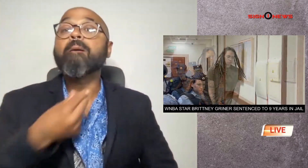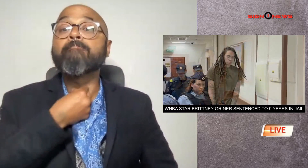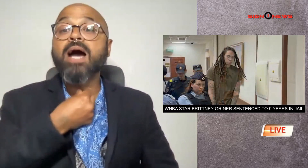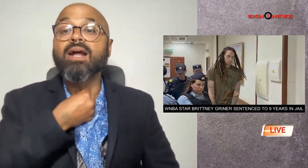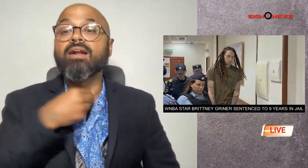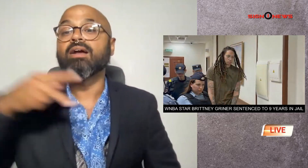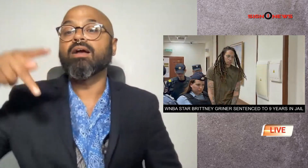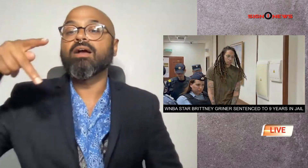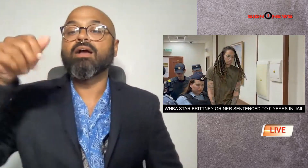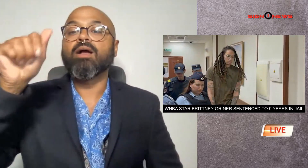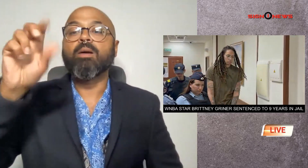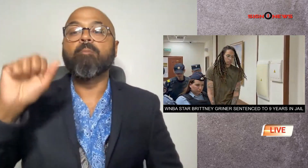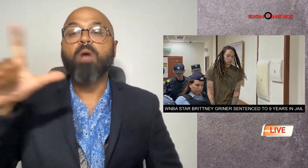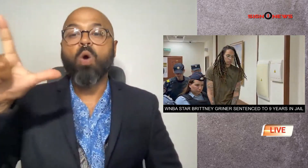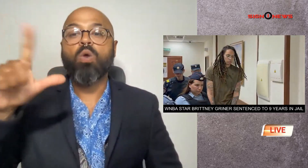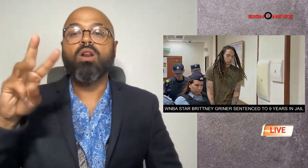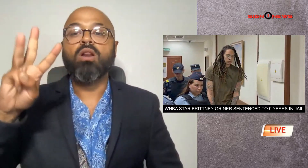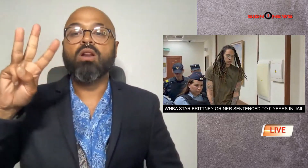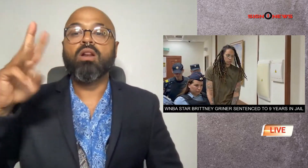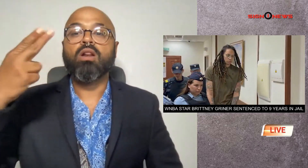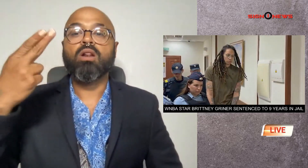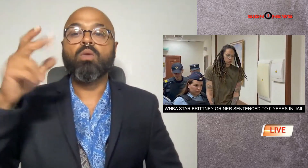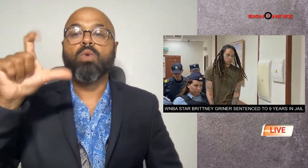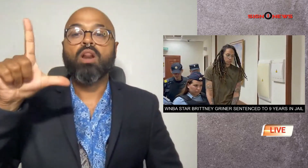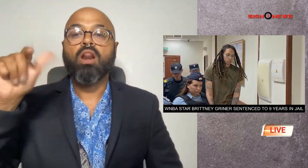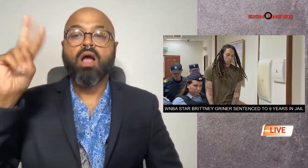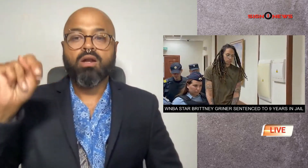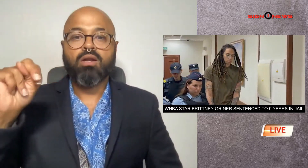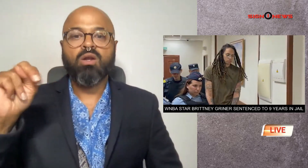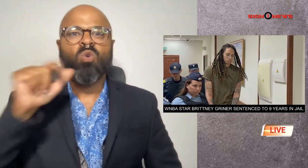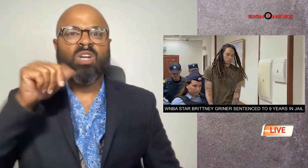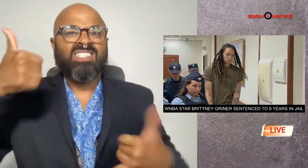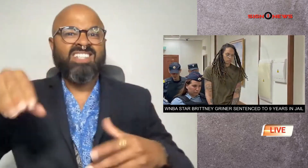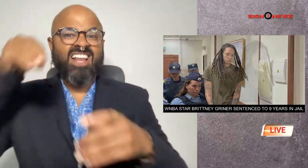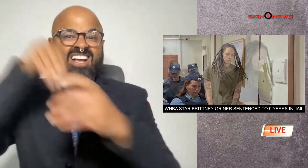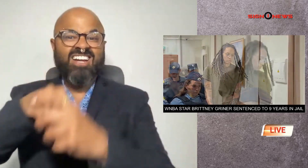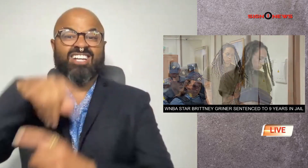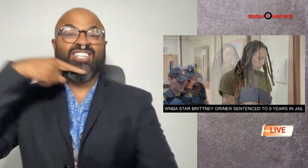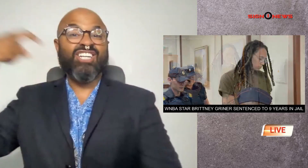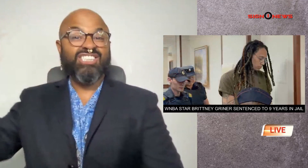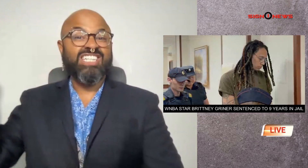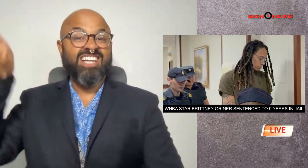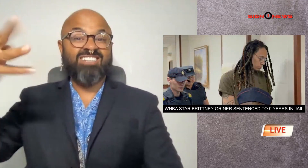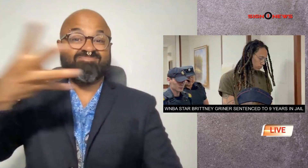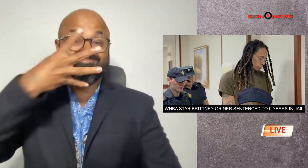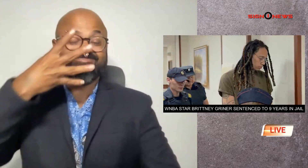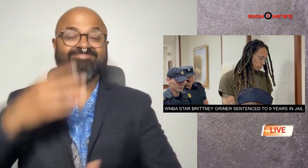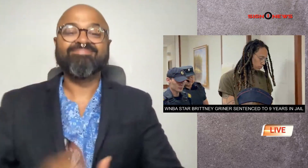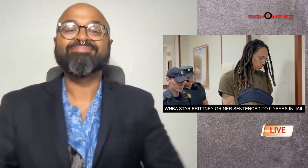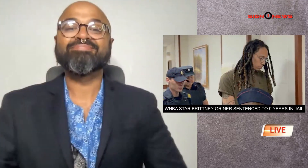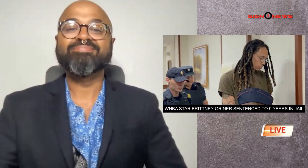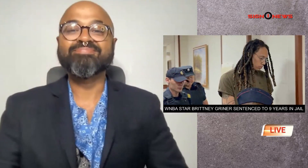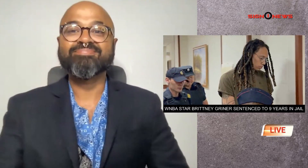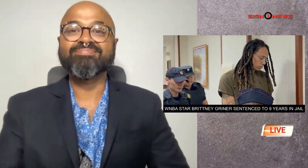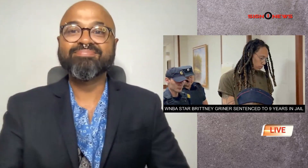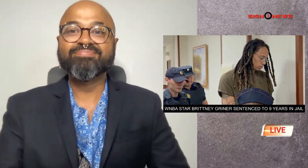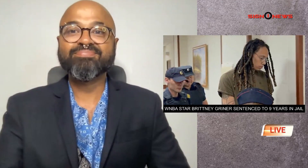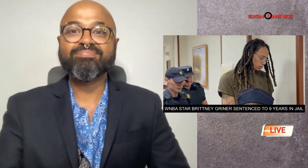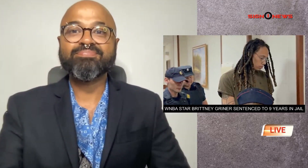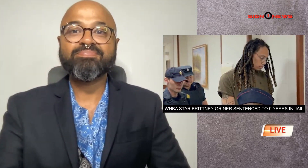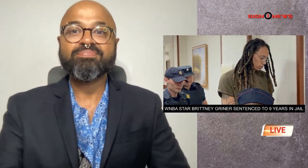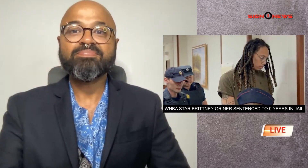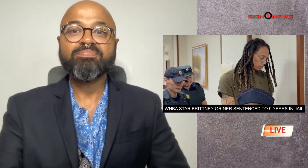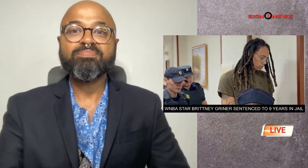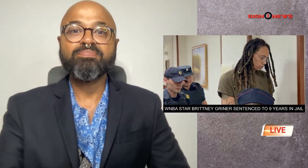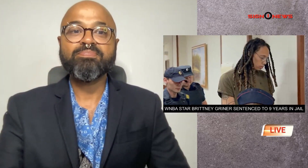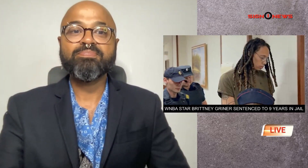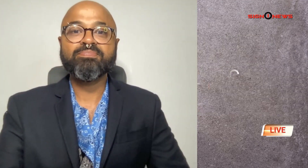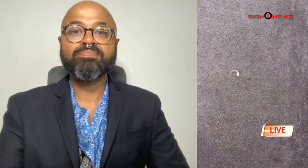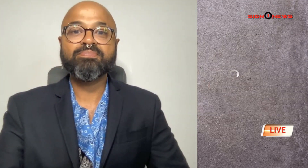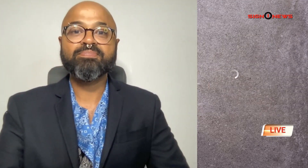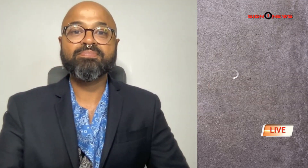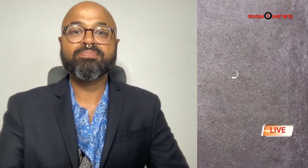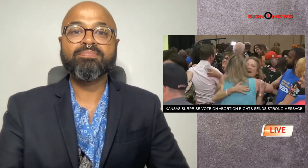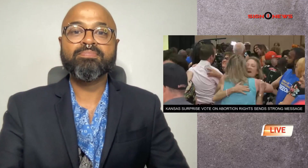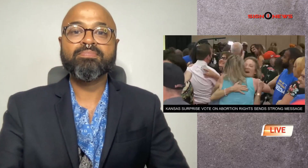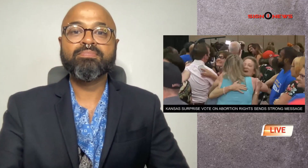Griner and Marine Paul Whelen who is also being held in Russia